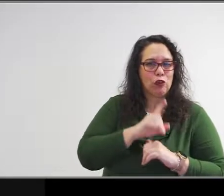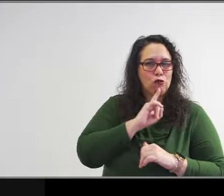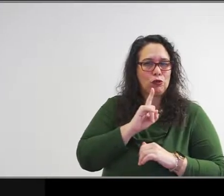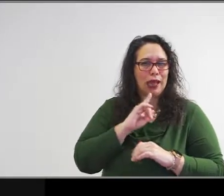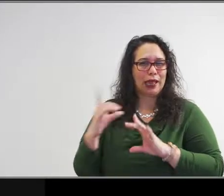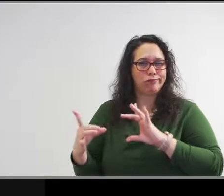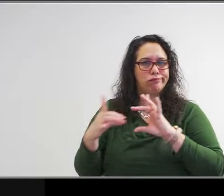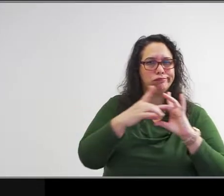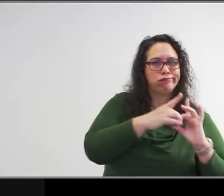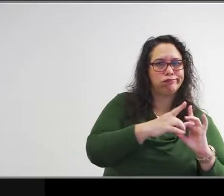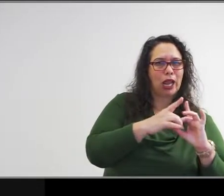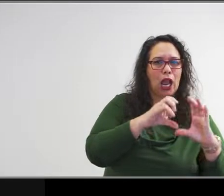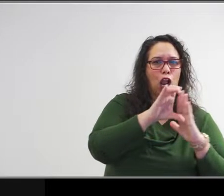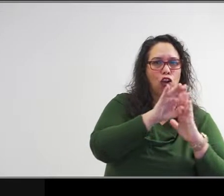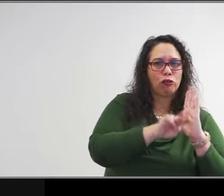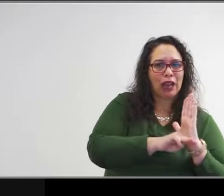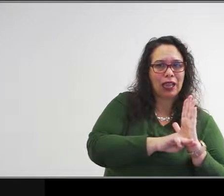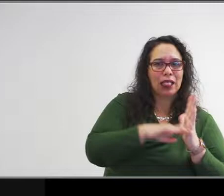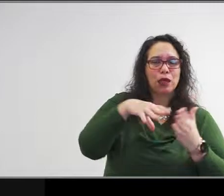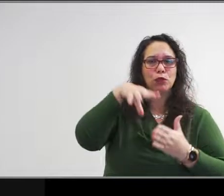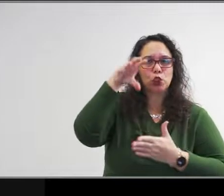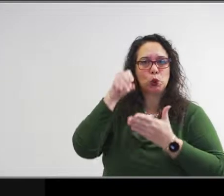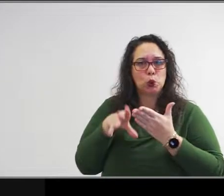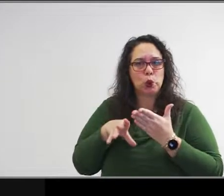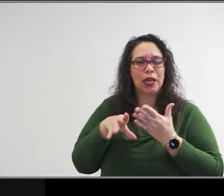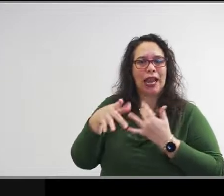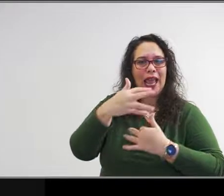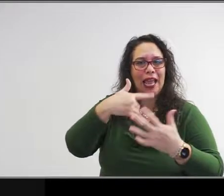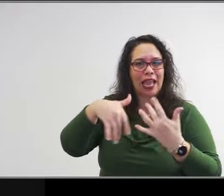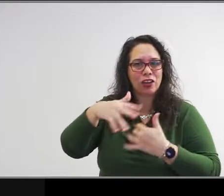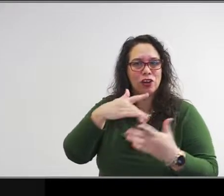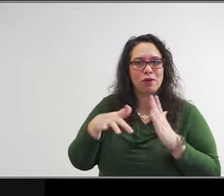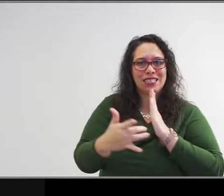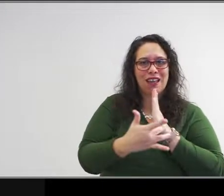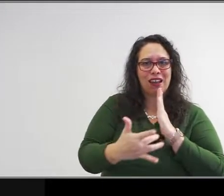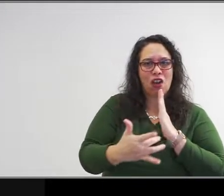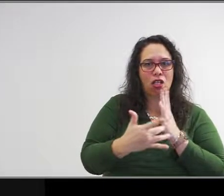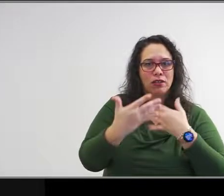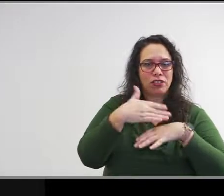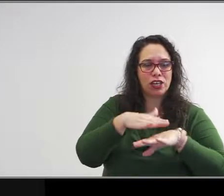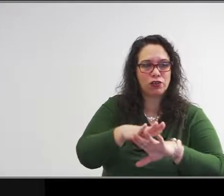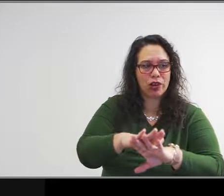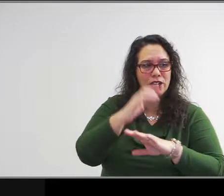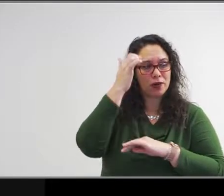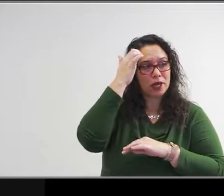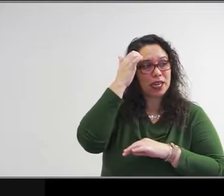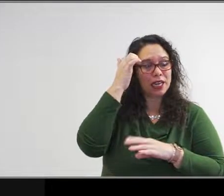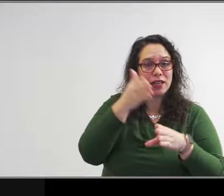student engagement and technology integration in professional development